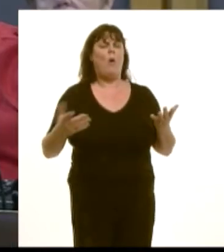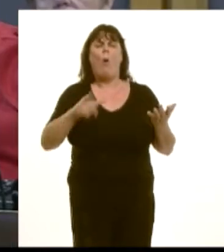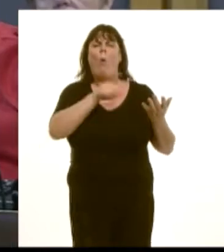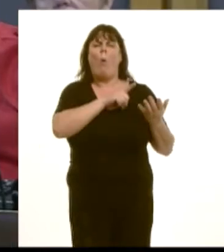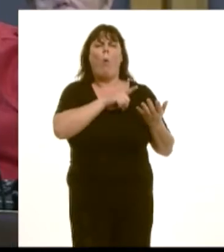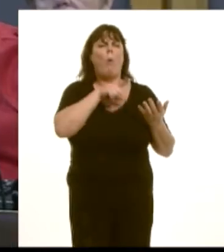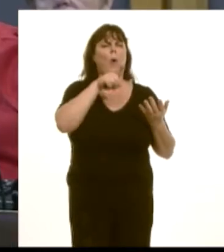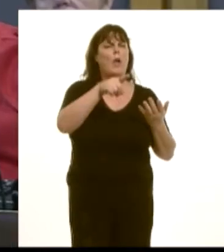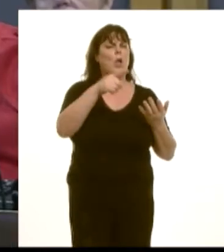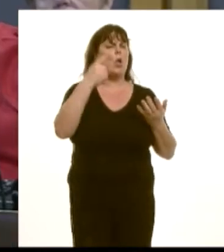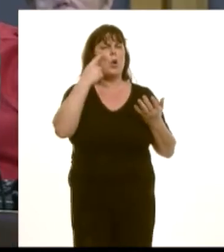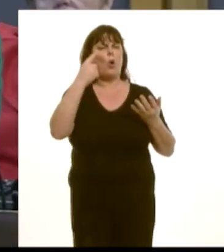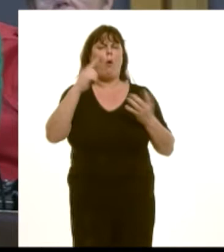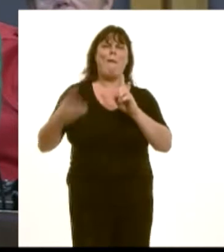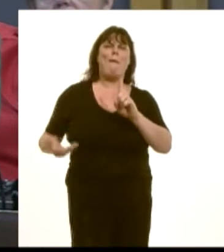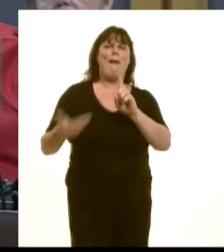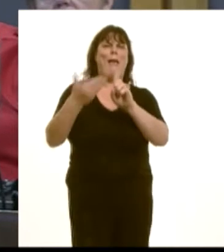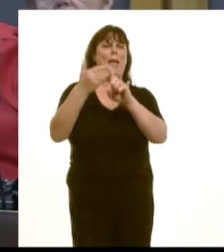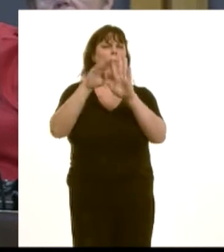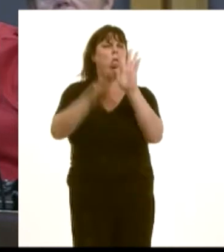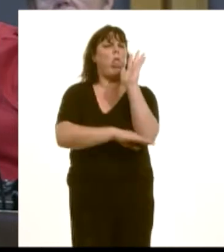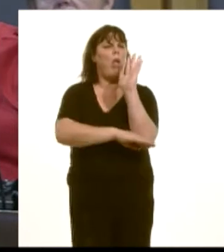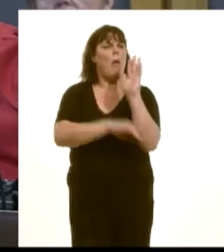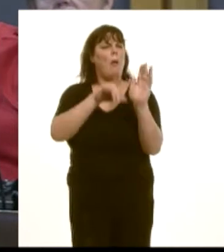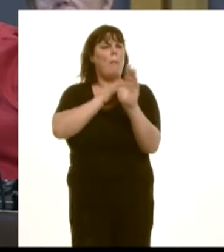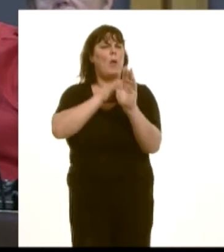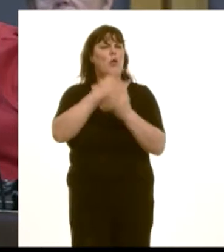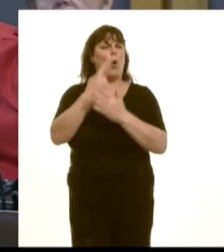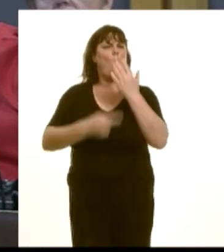your sights so low by quoting the lowest Holtham figure possible?